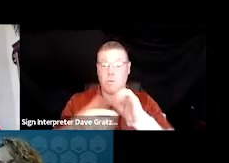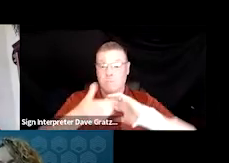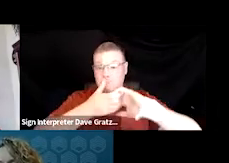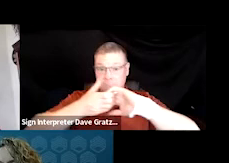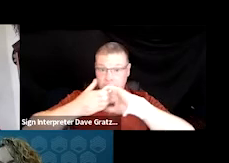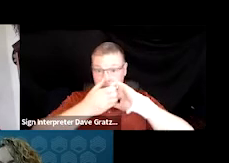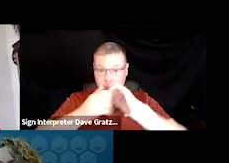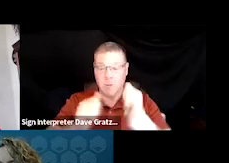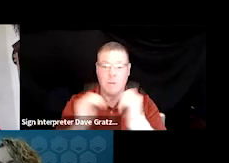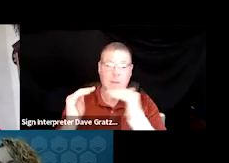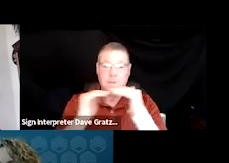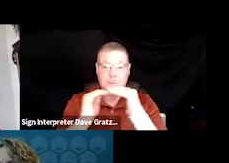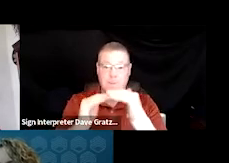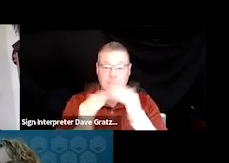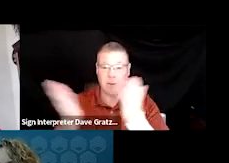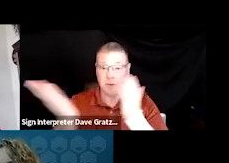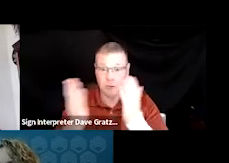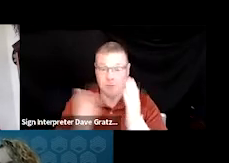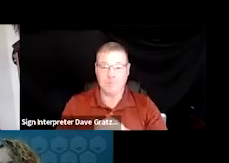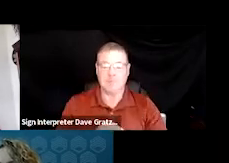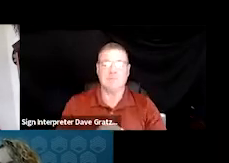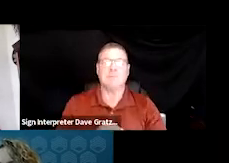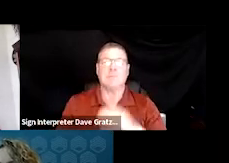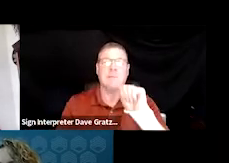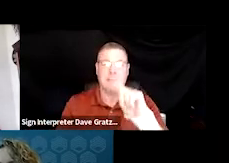with our peer services department at our organization